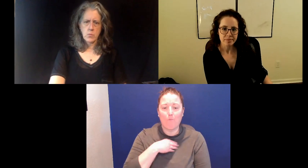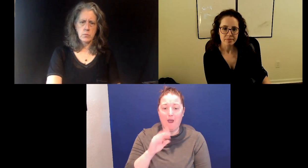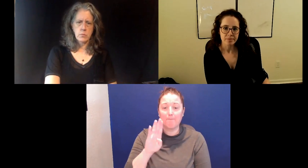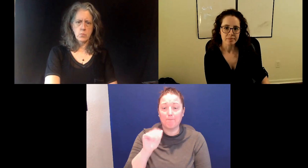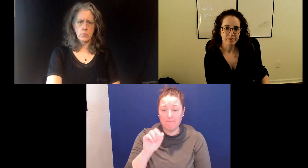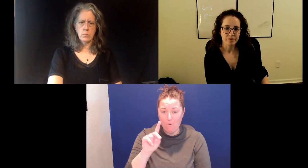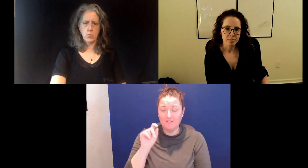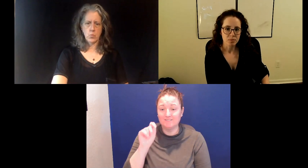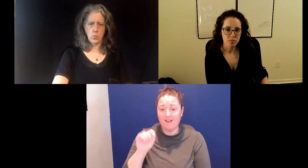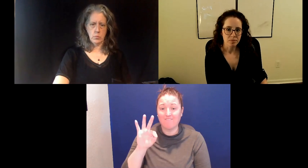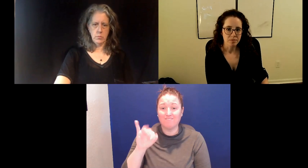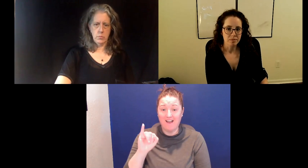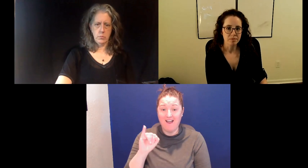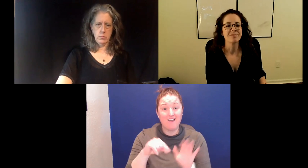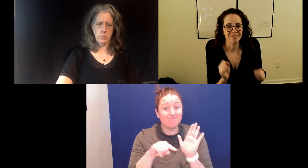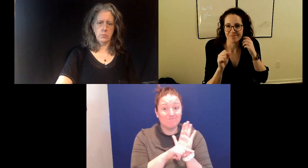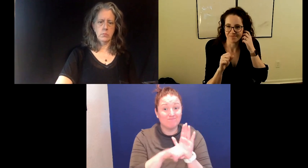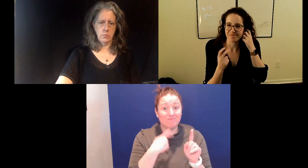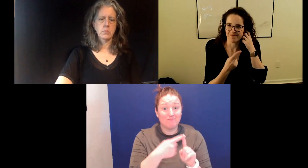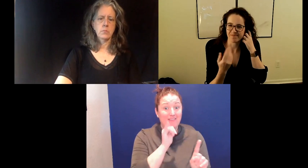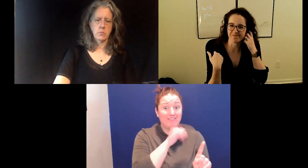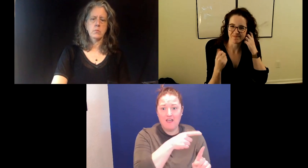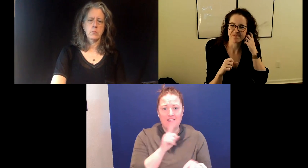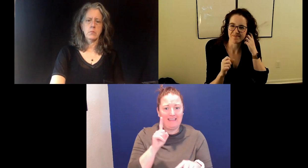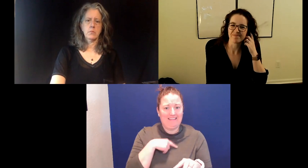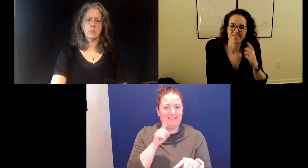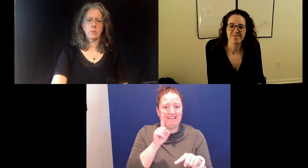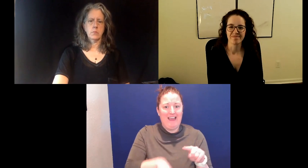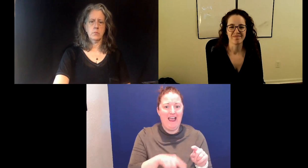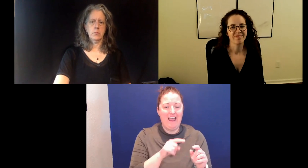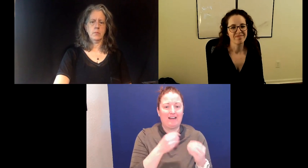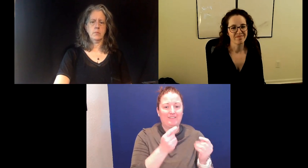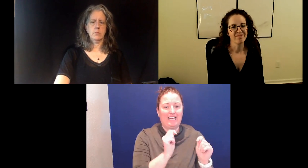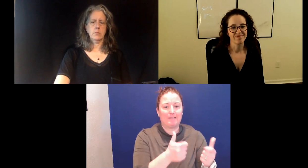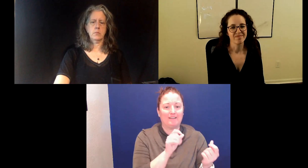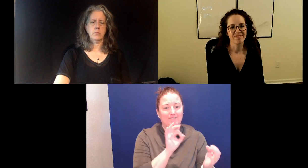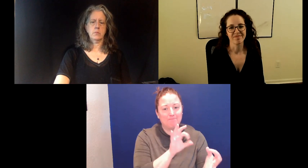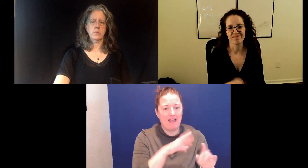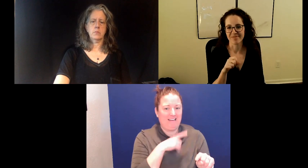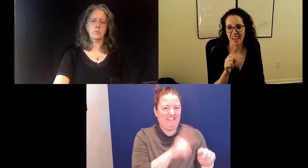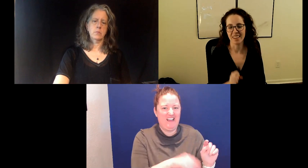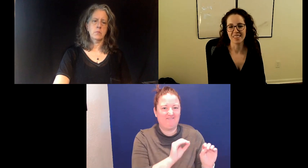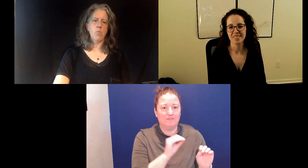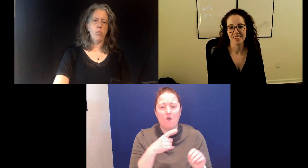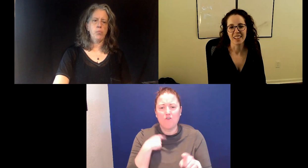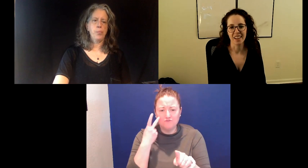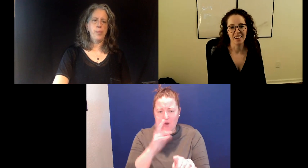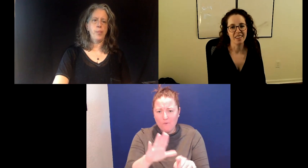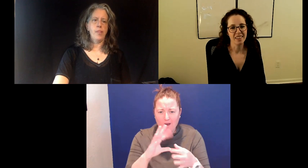i use a similar thing called whiteboard.fi oh yes you can't give the immediate feedback on it